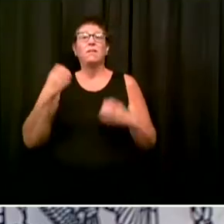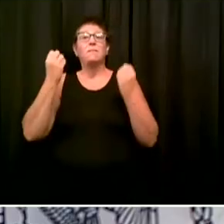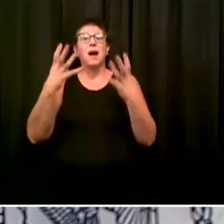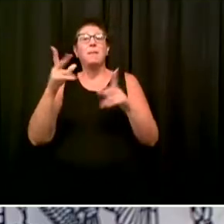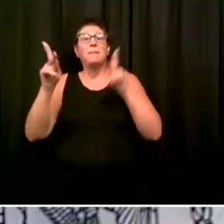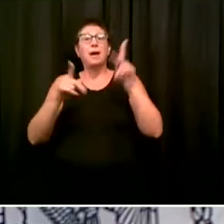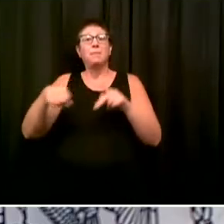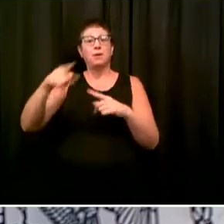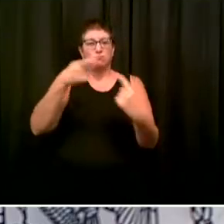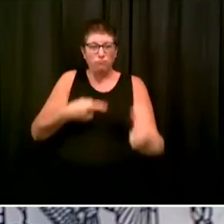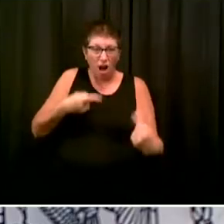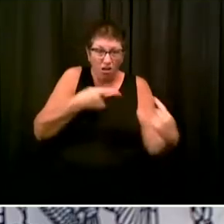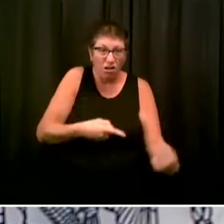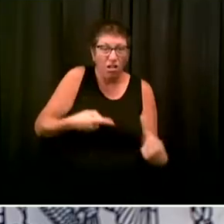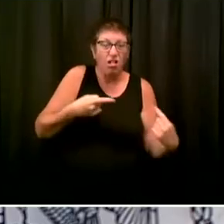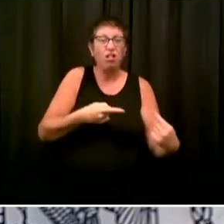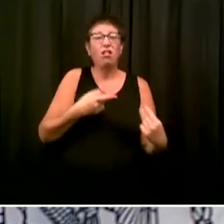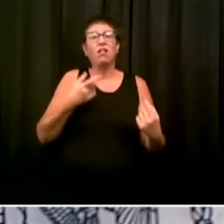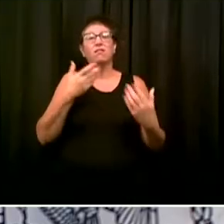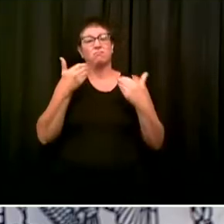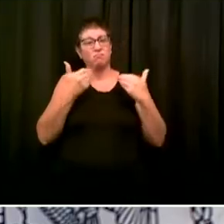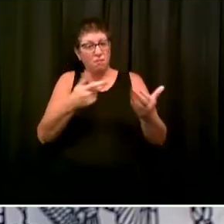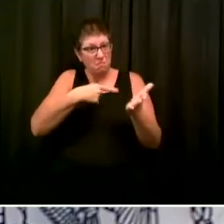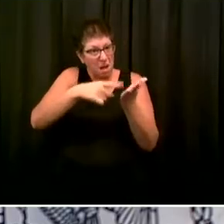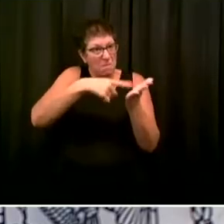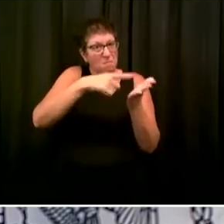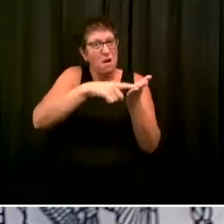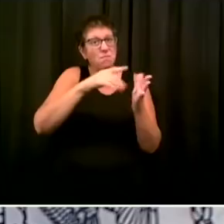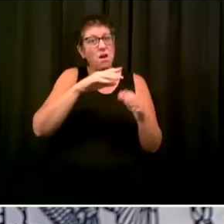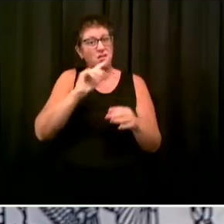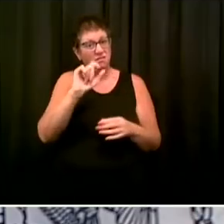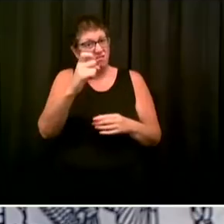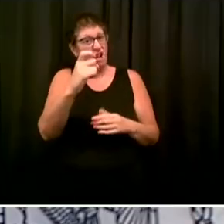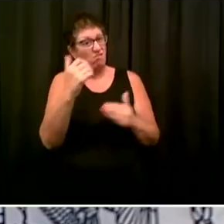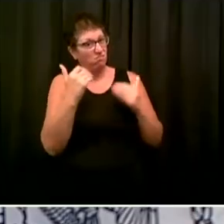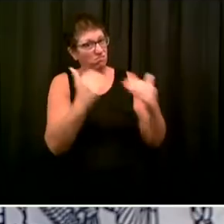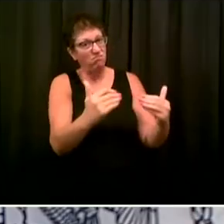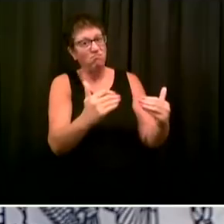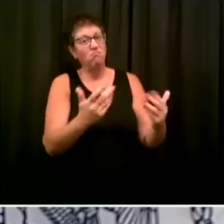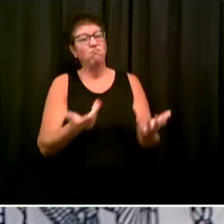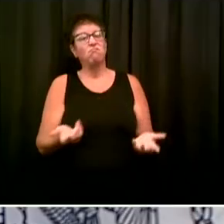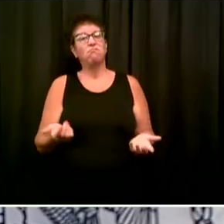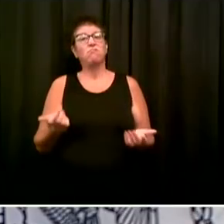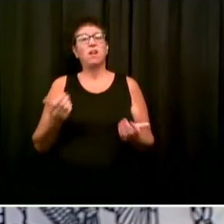HAVE TO THINK ABOUT THE FAIRNESS FOR EVERYONE INVOLVED. THERE ARE A HE UGNP OEOUT THERE HAVE BEEN PAYING